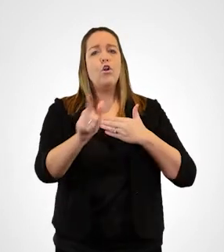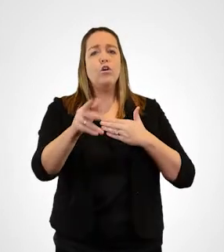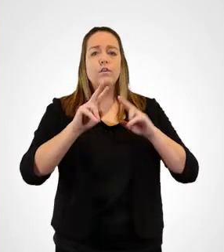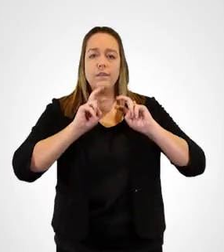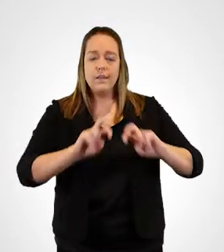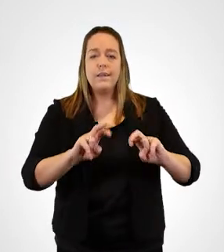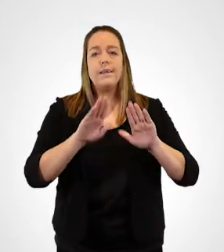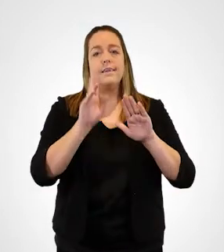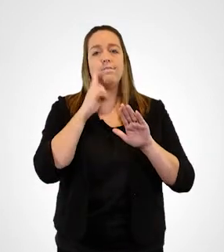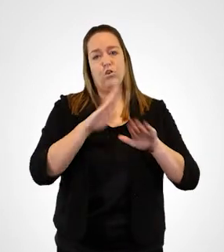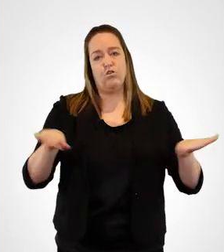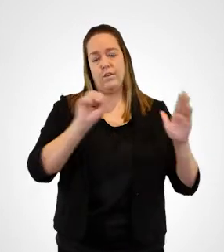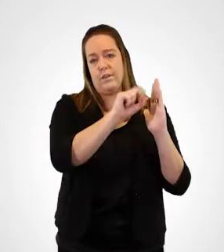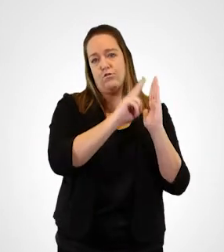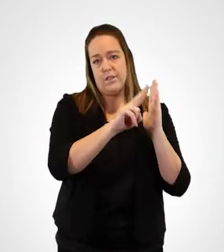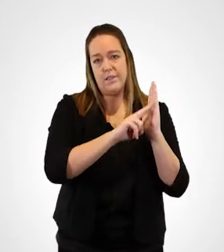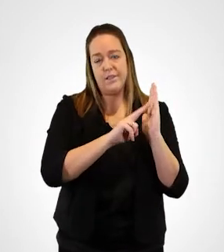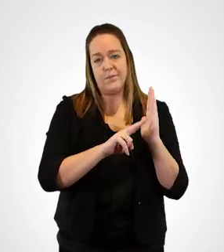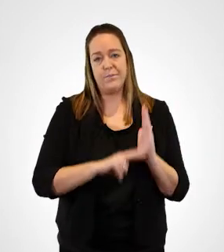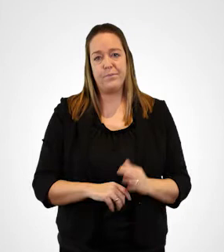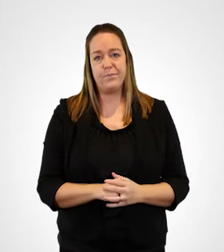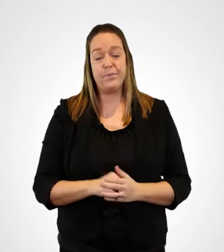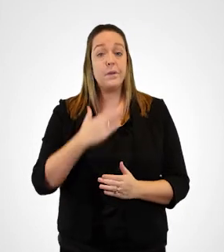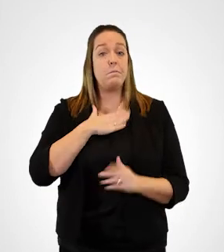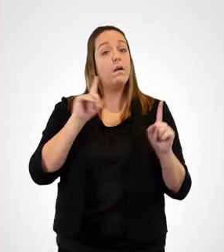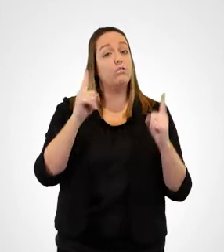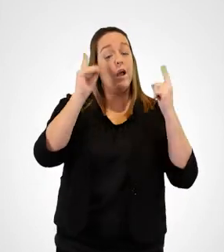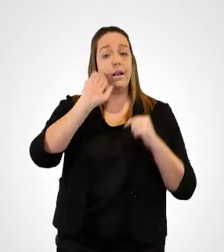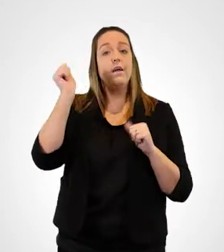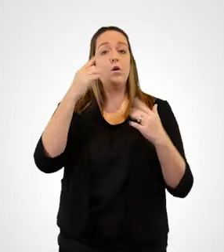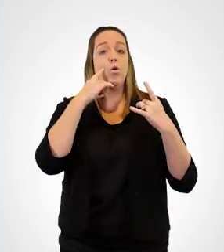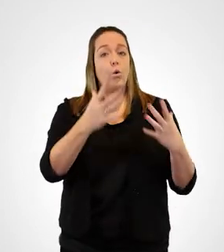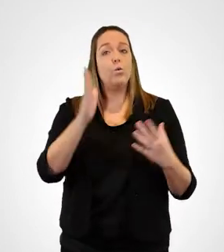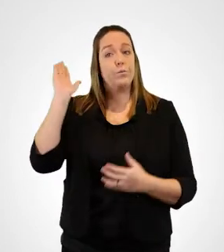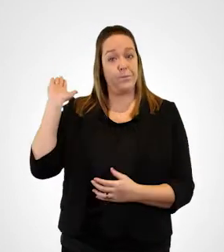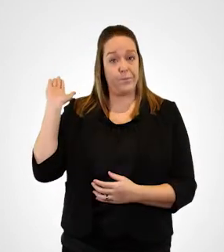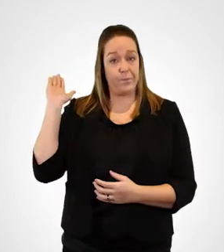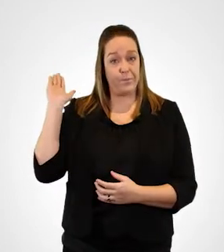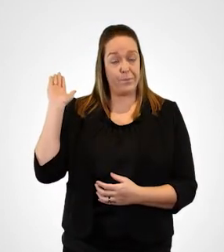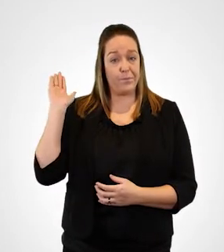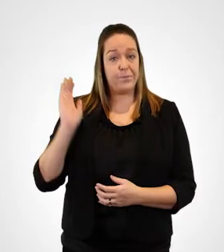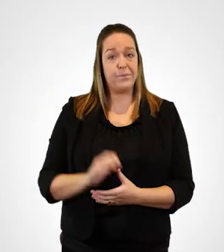of deaf children's reading. Now, in the previous lecture I showed you this slide,